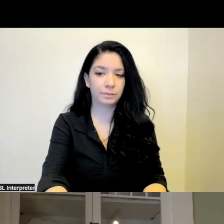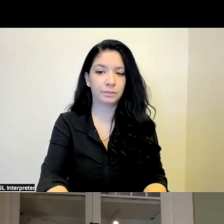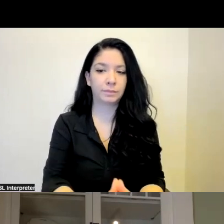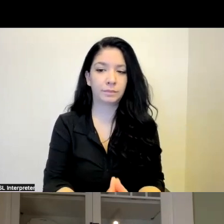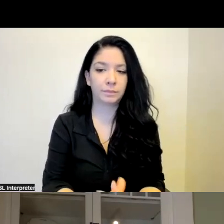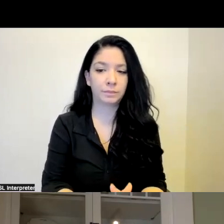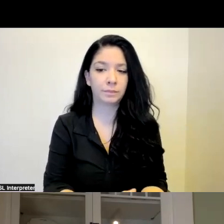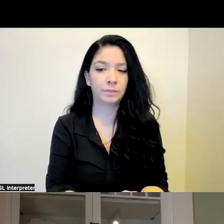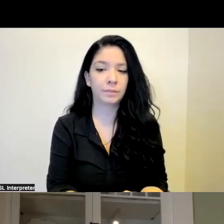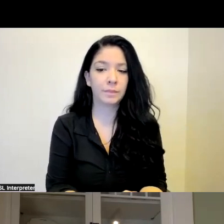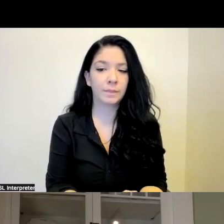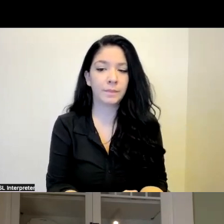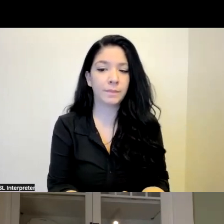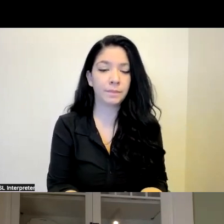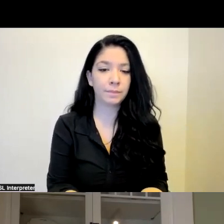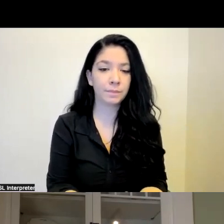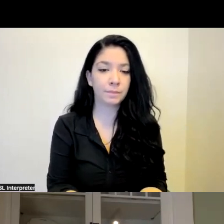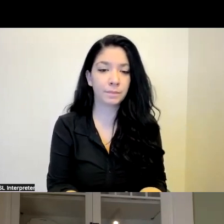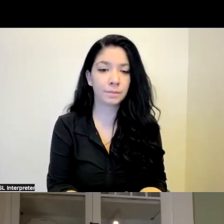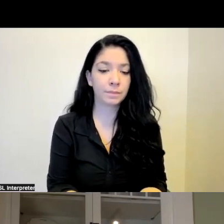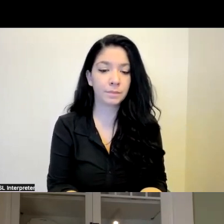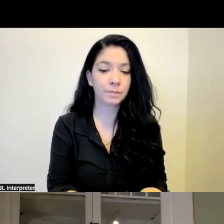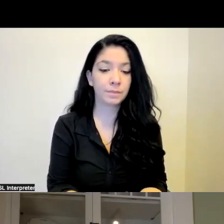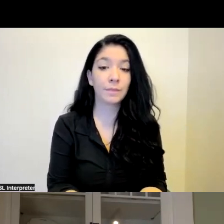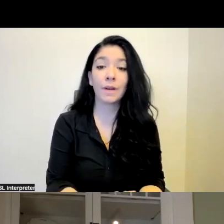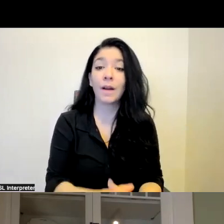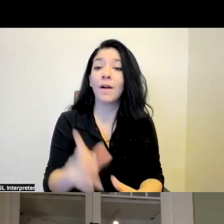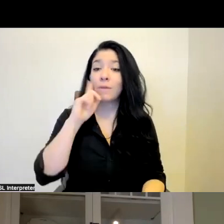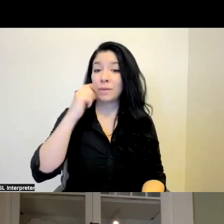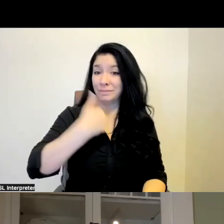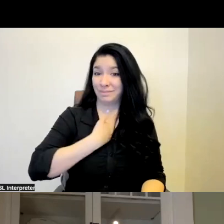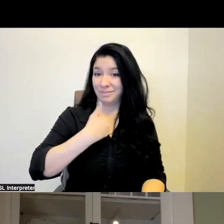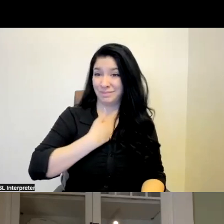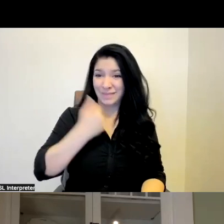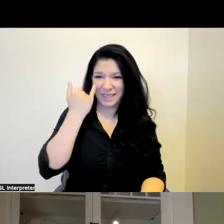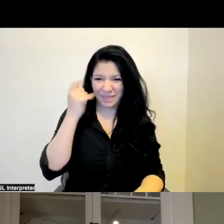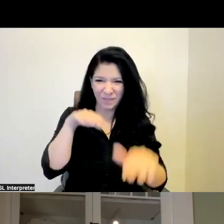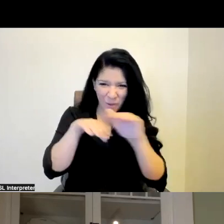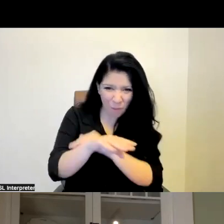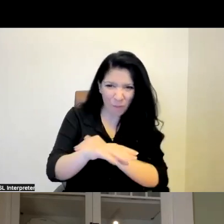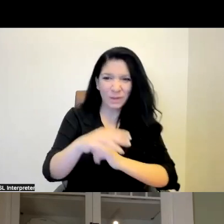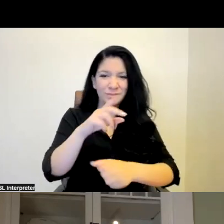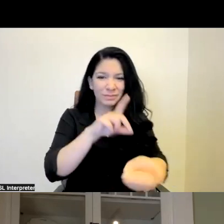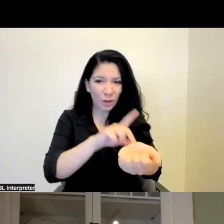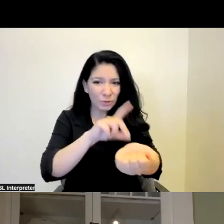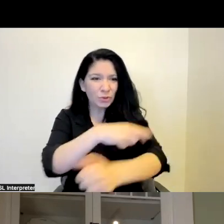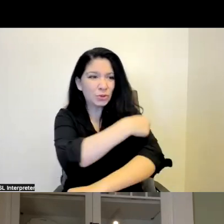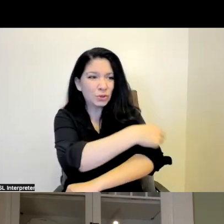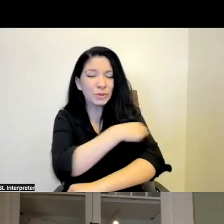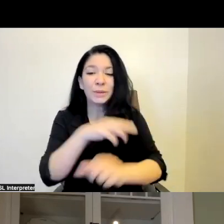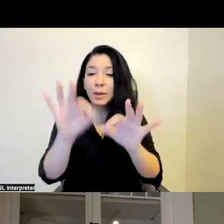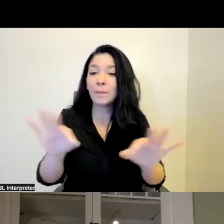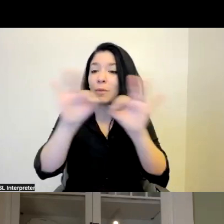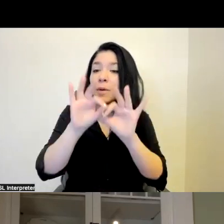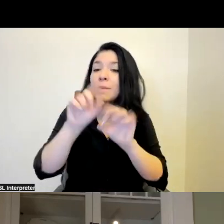when I go in for a procedure, they often have to take pre-procedure medicine. Even if an infusion,